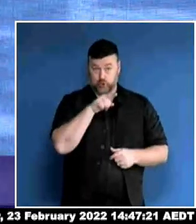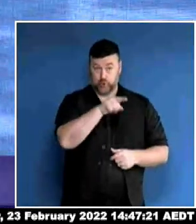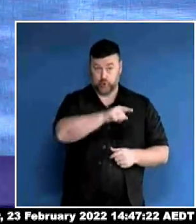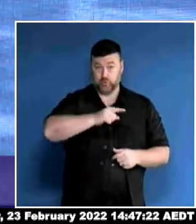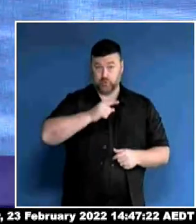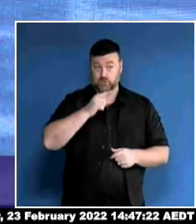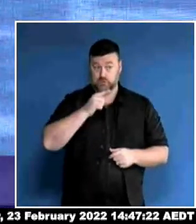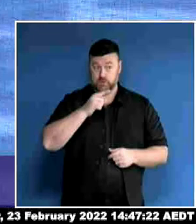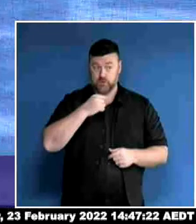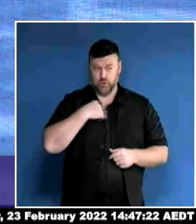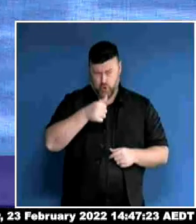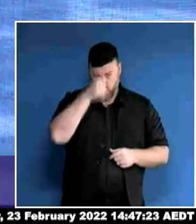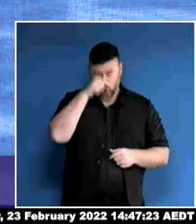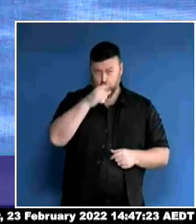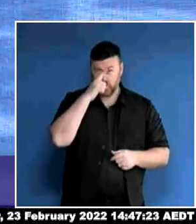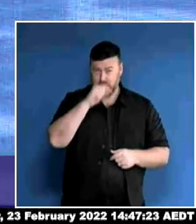driving you did for the job?